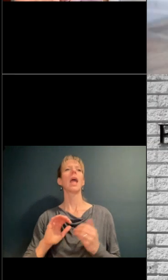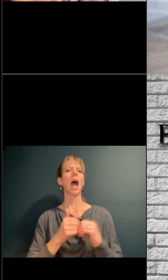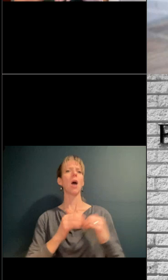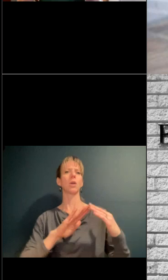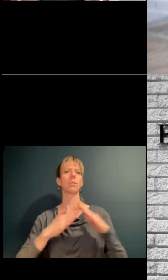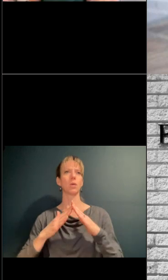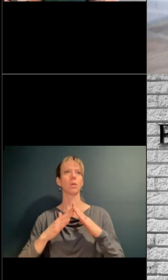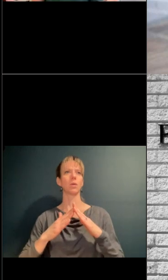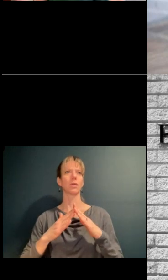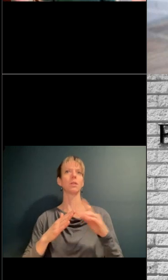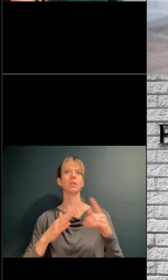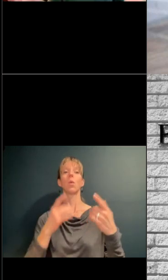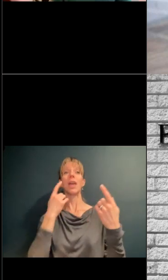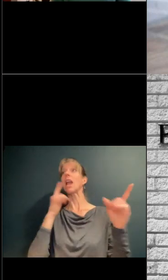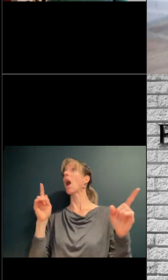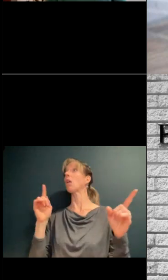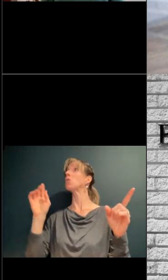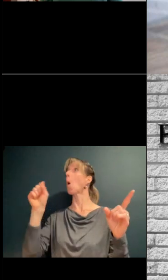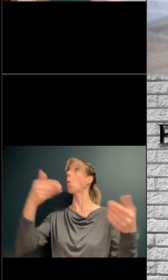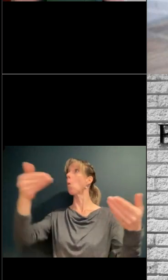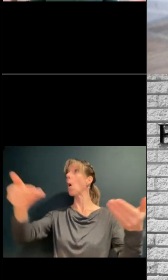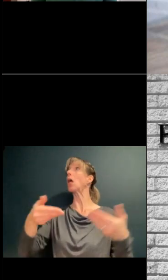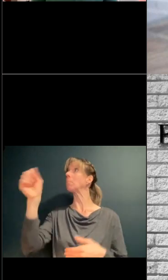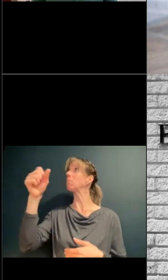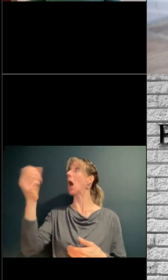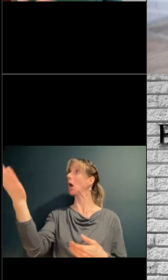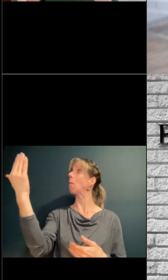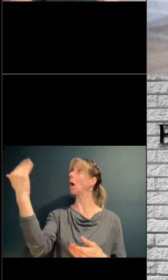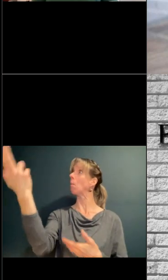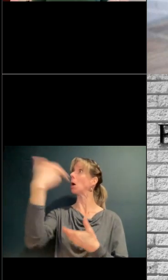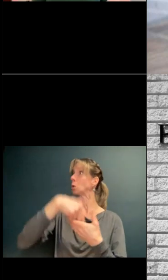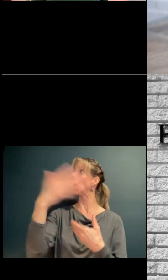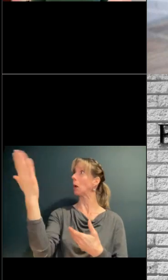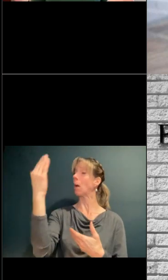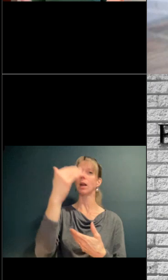these proclamations of being welcoming? Everyone is welcome, all are welcome.